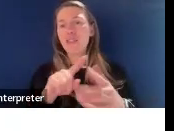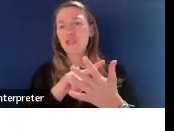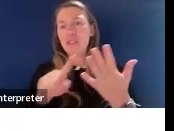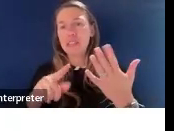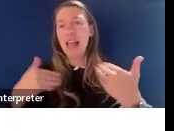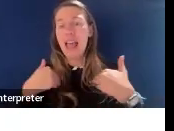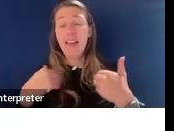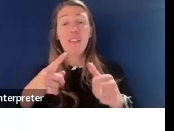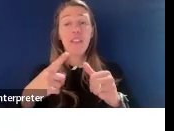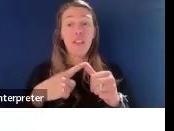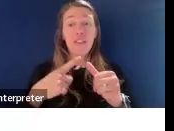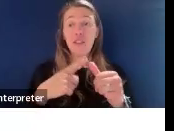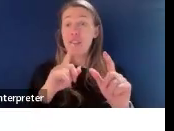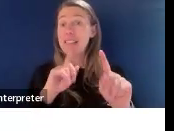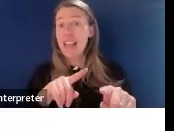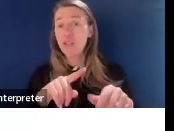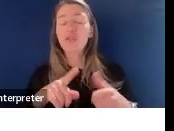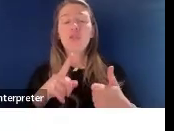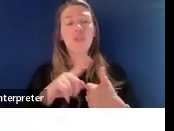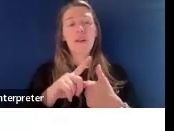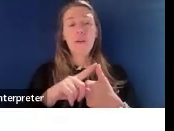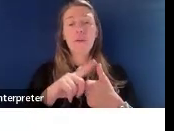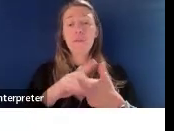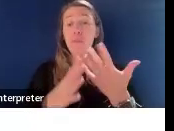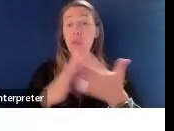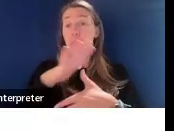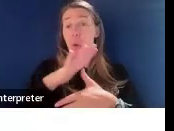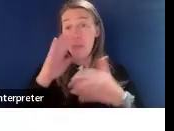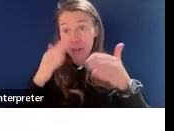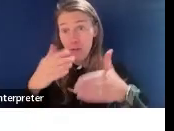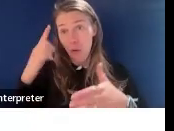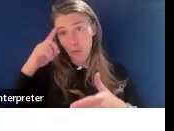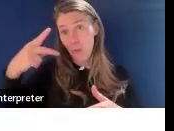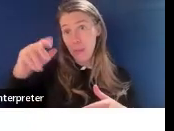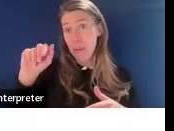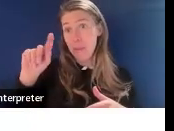The first is that the primary focus of the PAT right now is on the CSW,